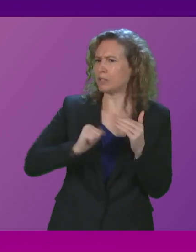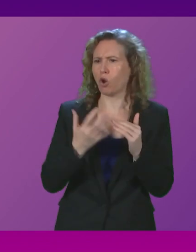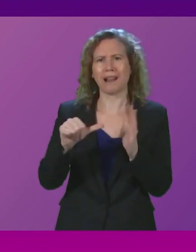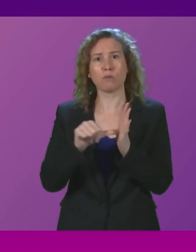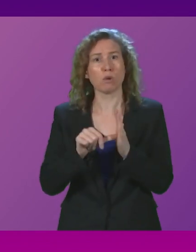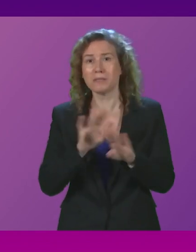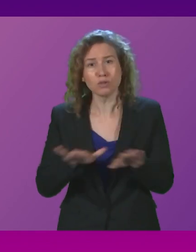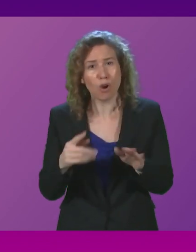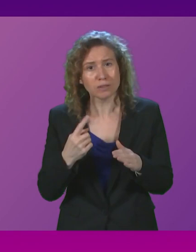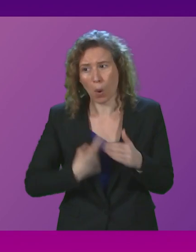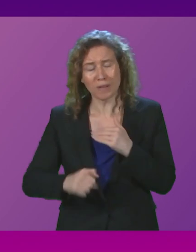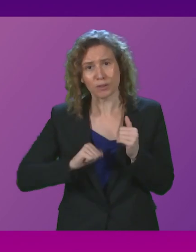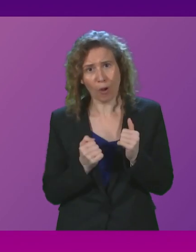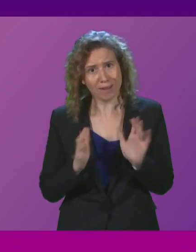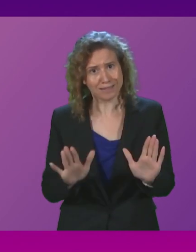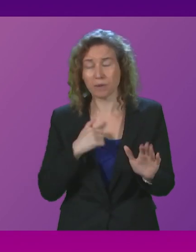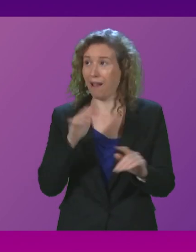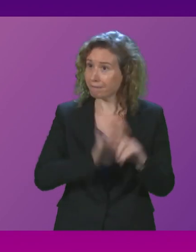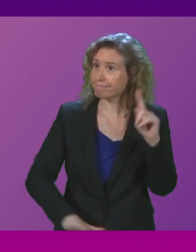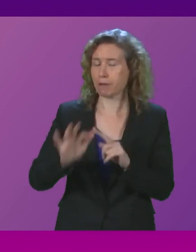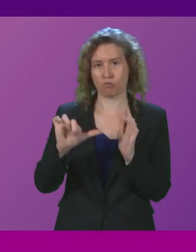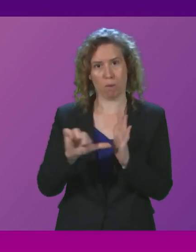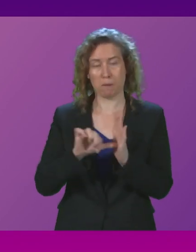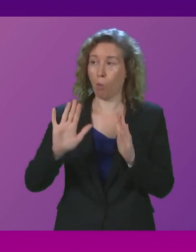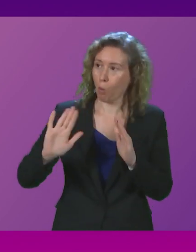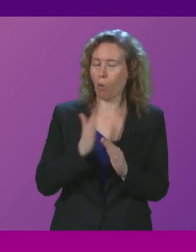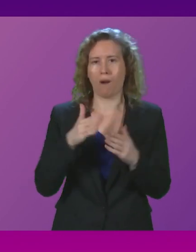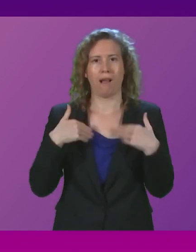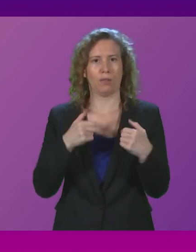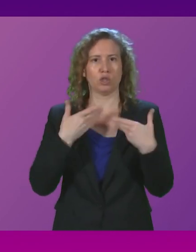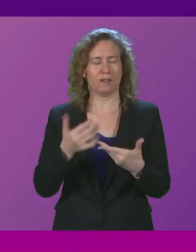They are not unique to Scotland; they are pressures that all health services are facing.